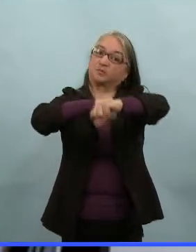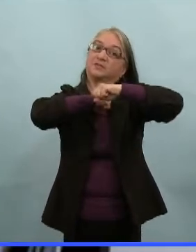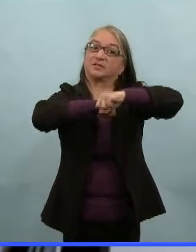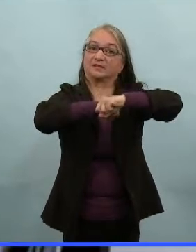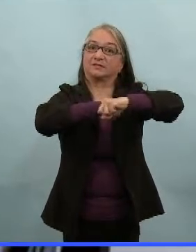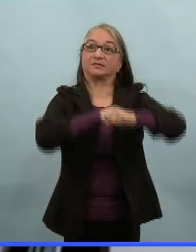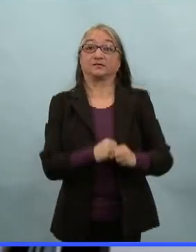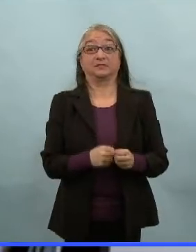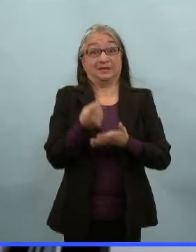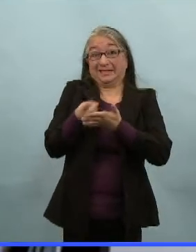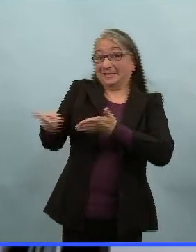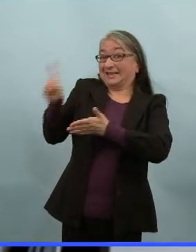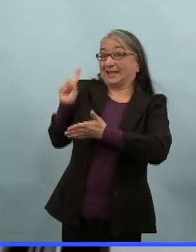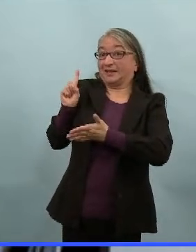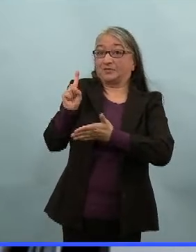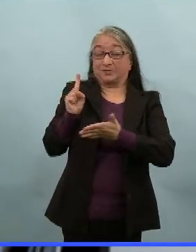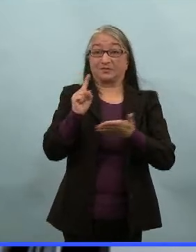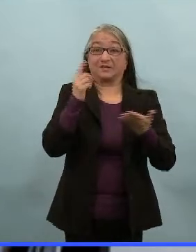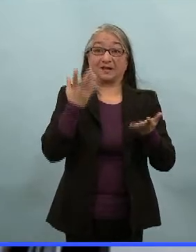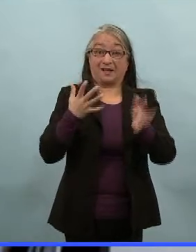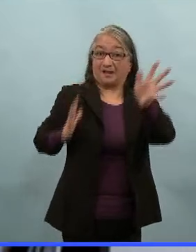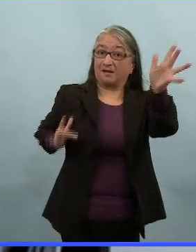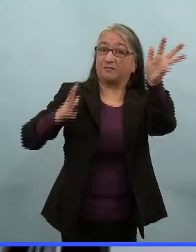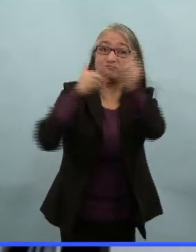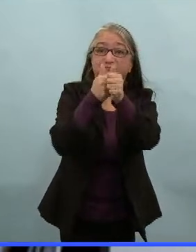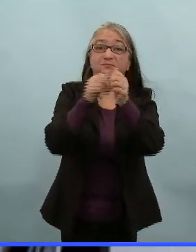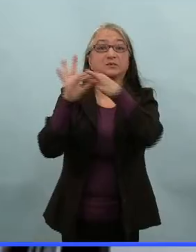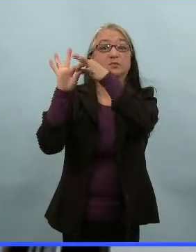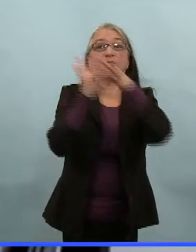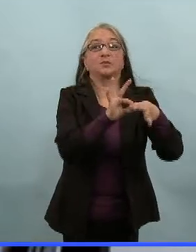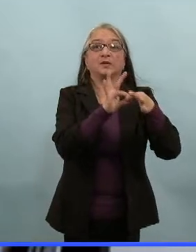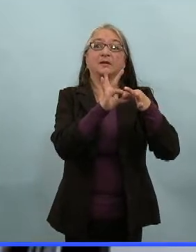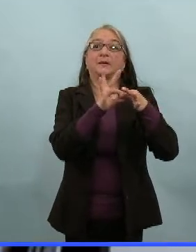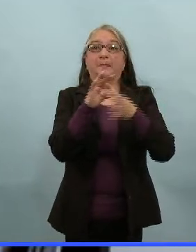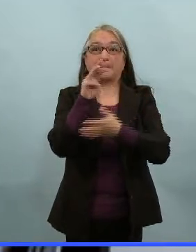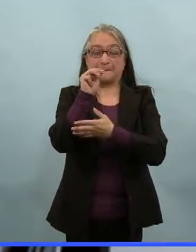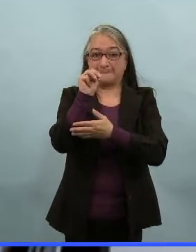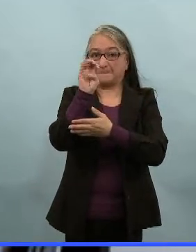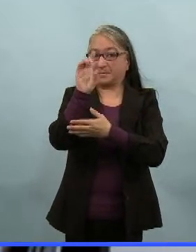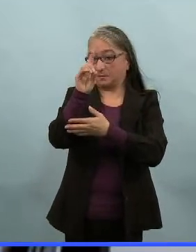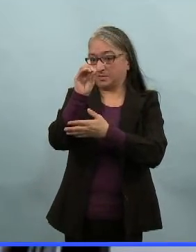on the use of moderna over pfizer for manitobans who are over the age of 30.